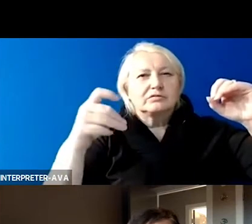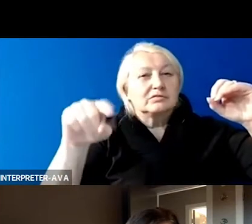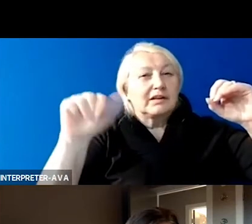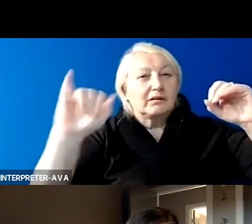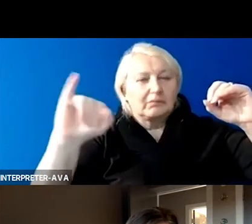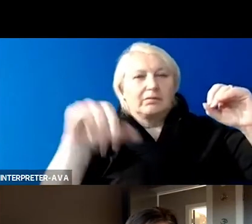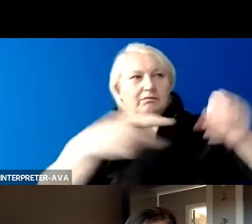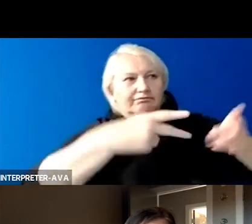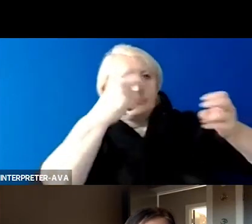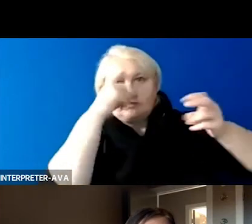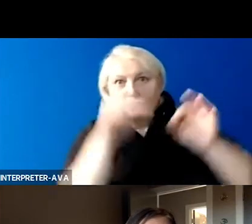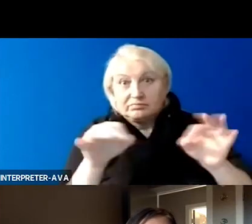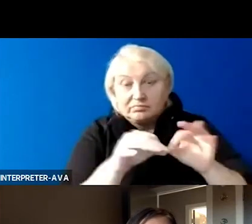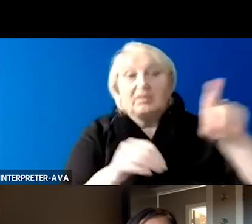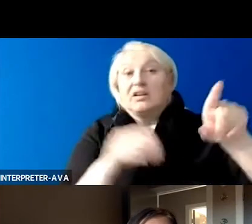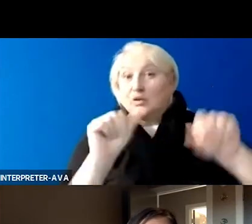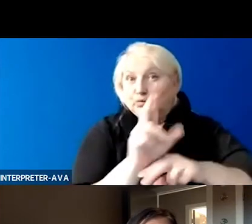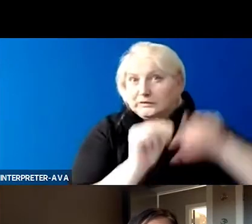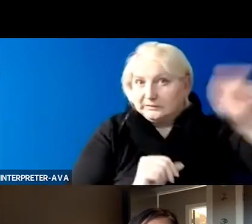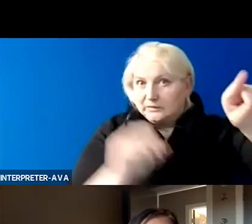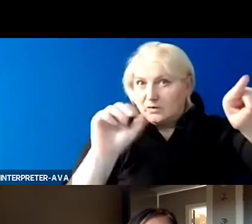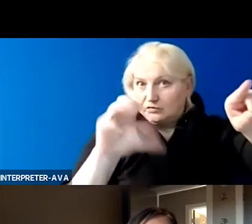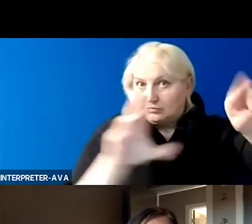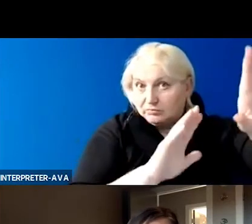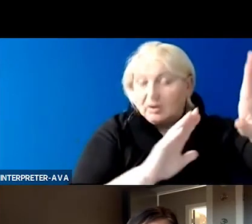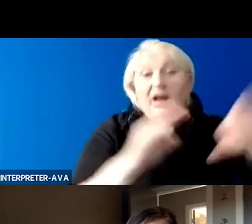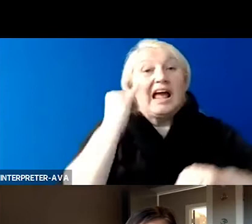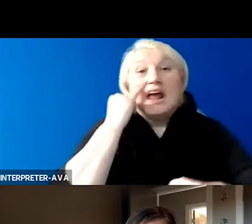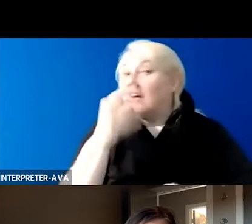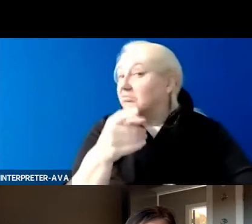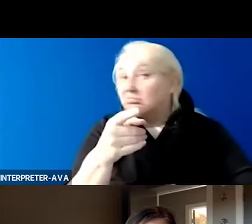Zoom subtitles, you can click the live transcript button on the bottom of your Zoom screen.